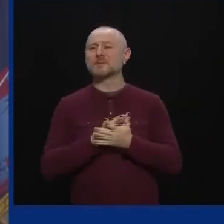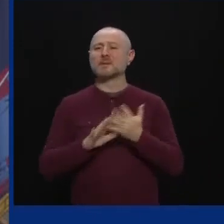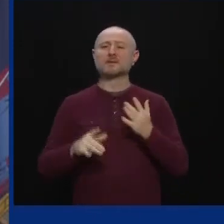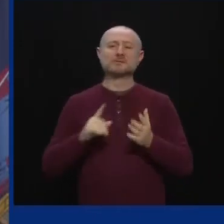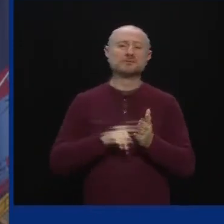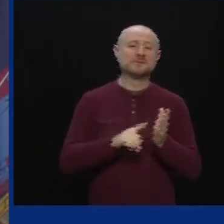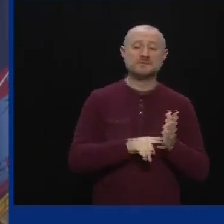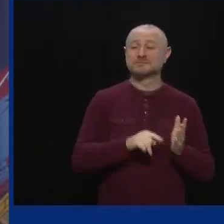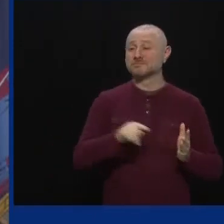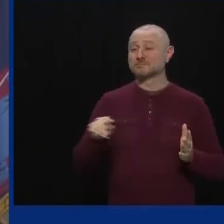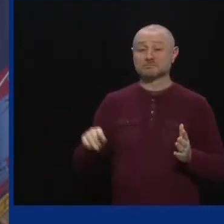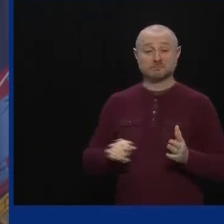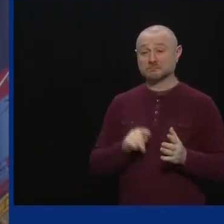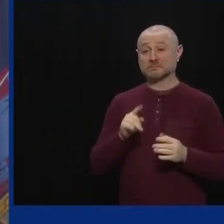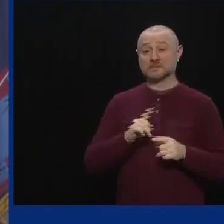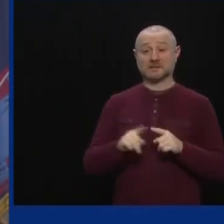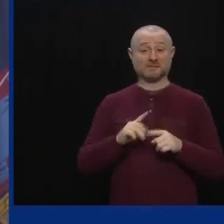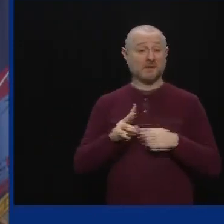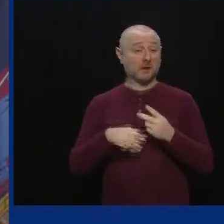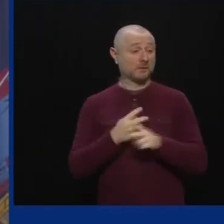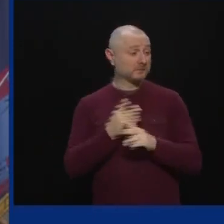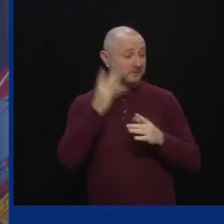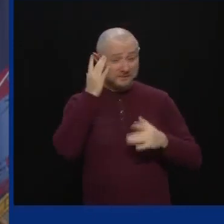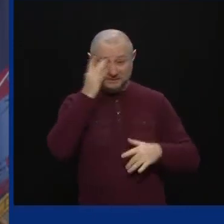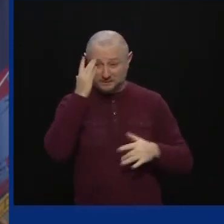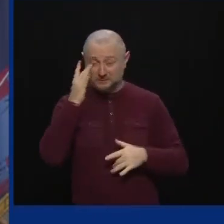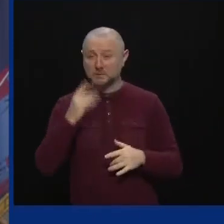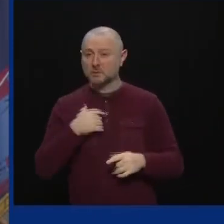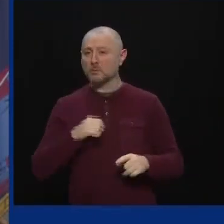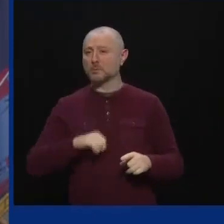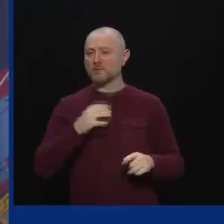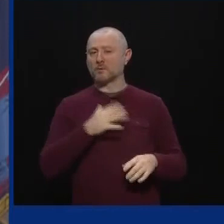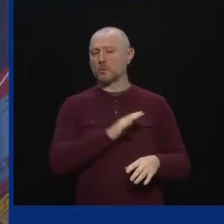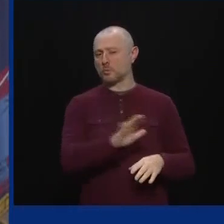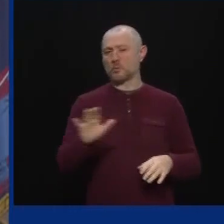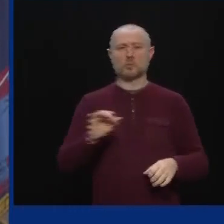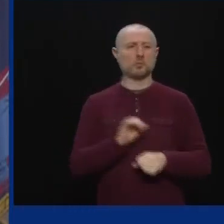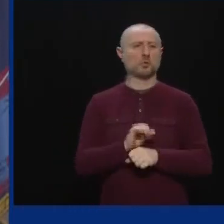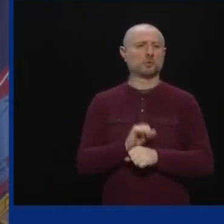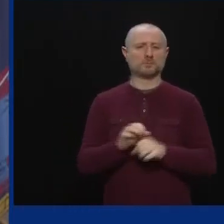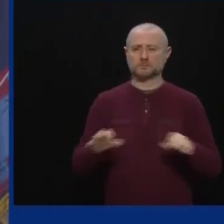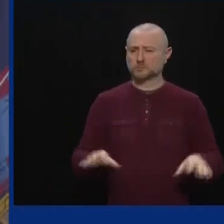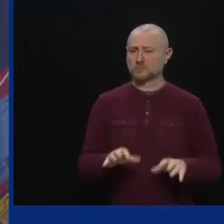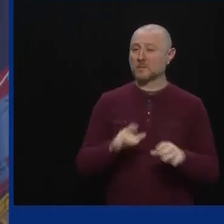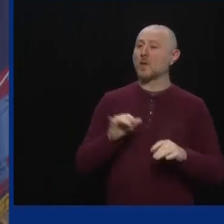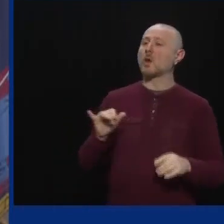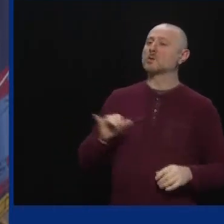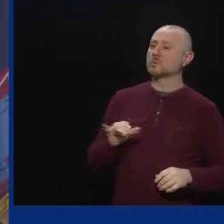SCIENTISTS AND DOCTORS WHO ARE INNOVATING ALL KINDS OF THERAPIES AND RESEARCH INTO RARE